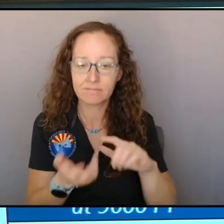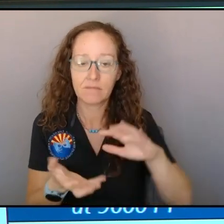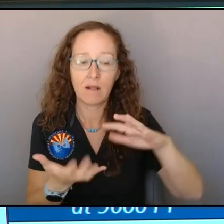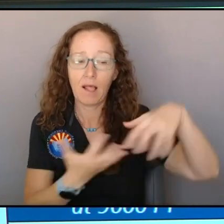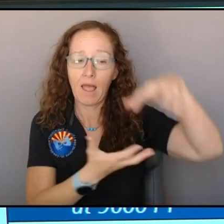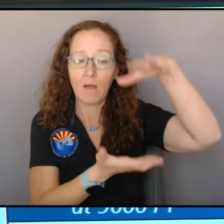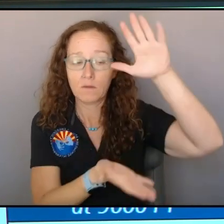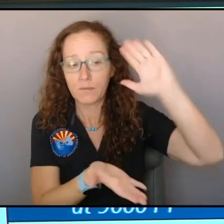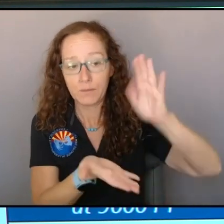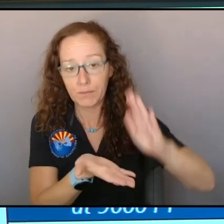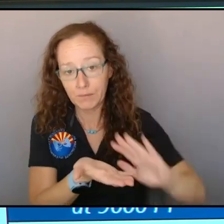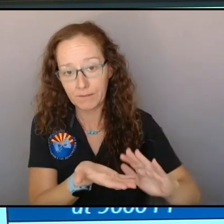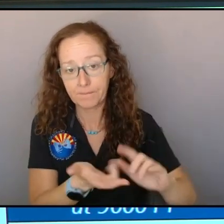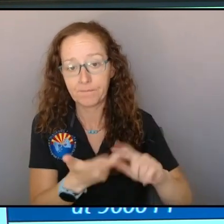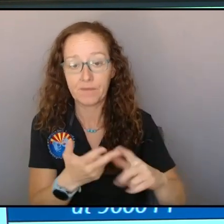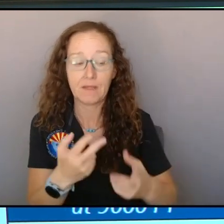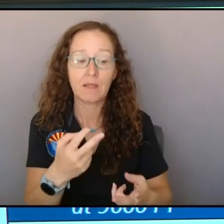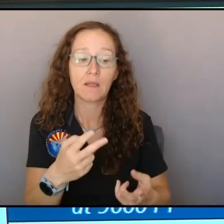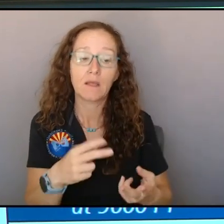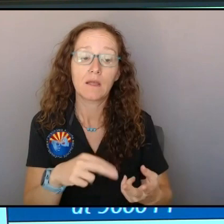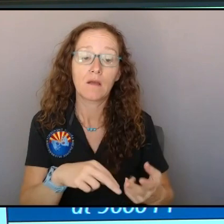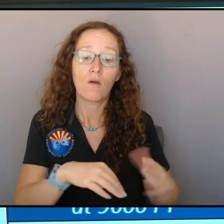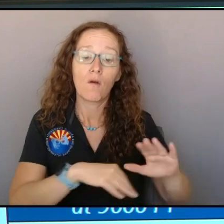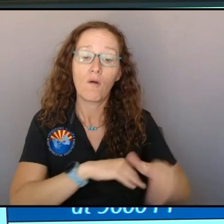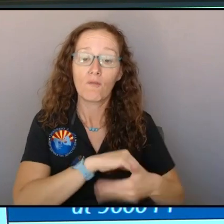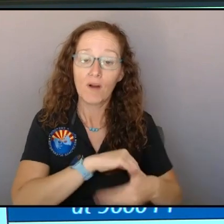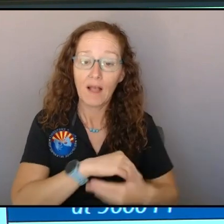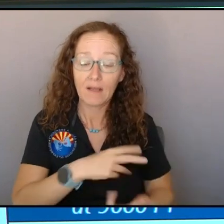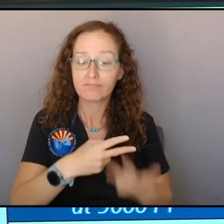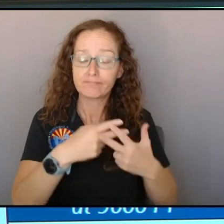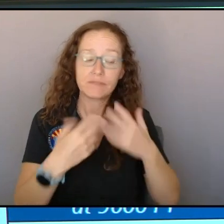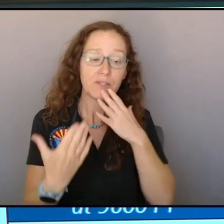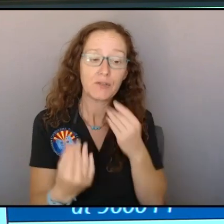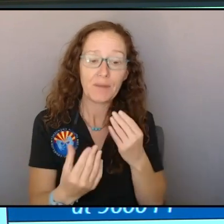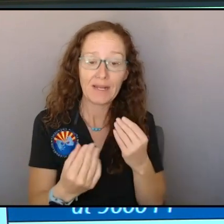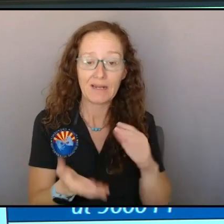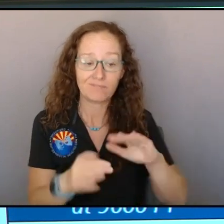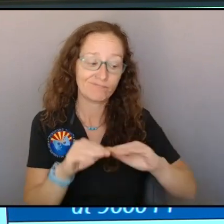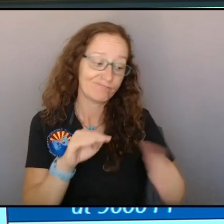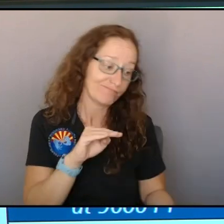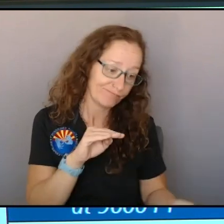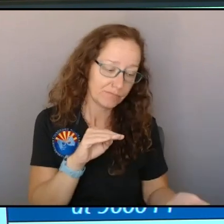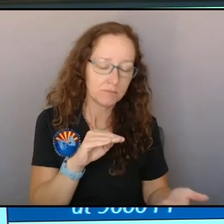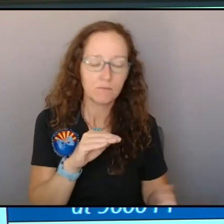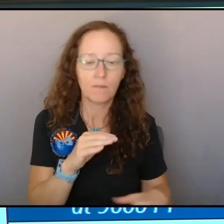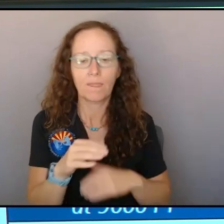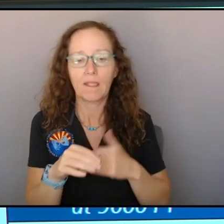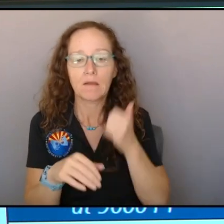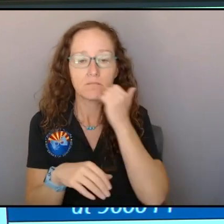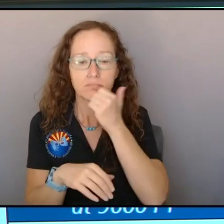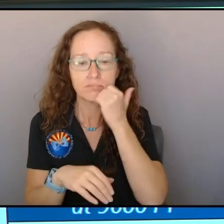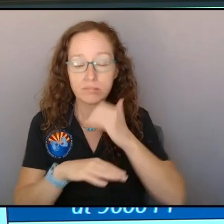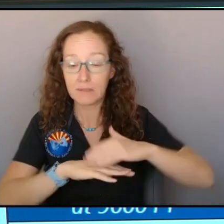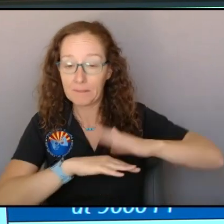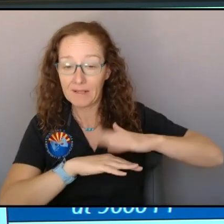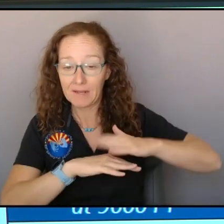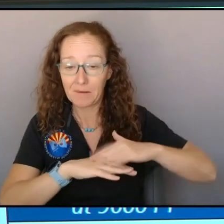recoveries really drop each night, and our daily minimums begin to get back into that critical level with teens for